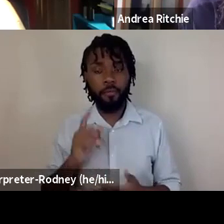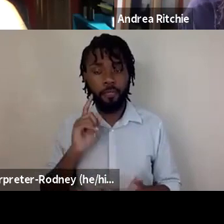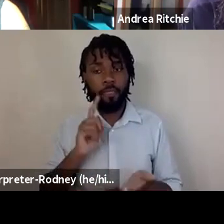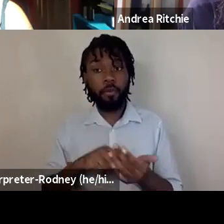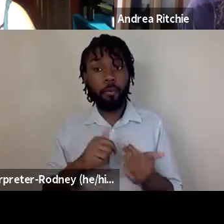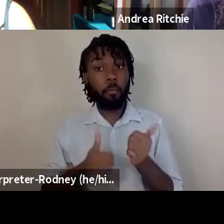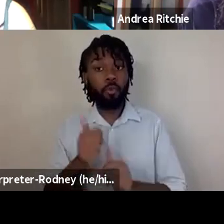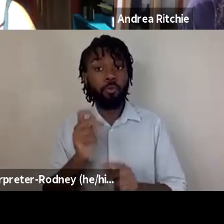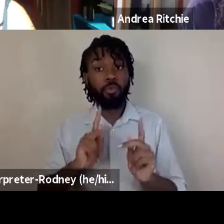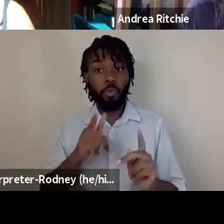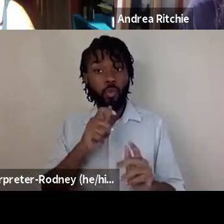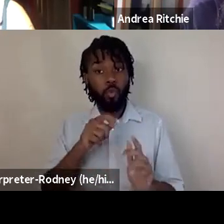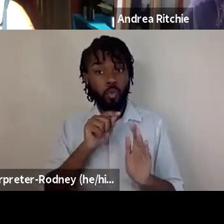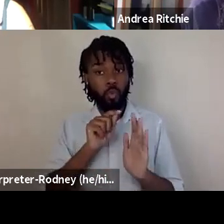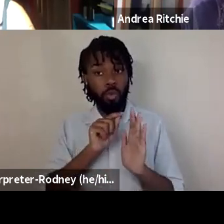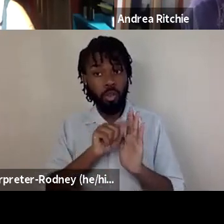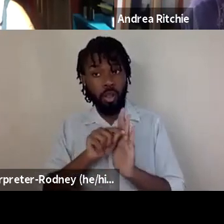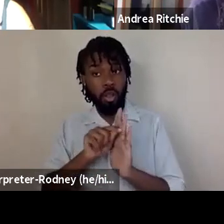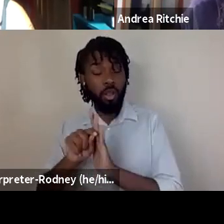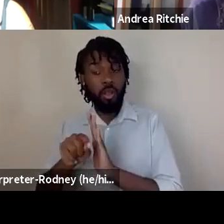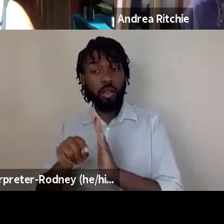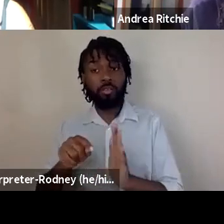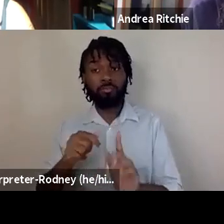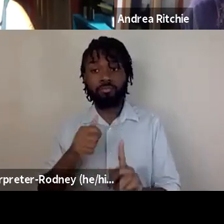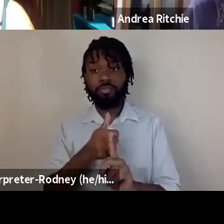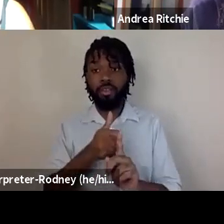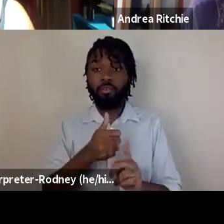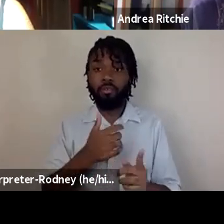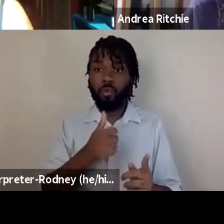who are women or queer people of color